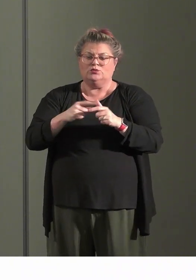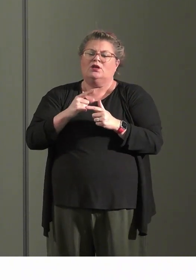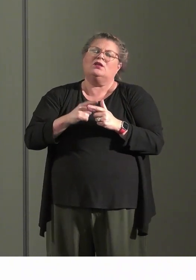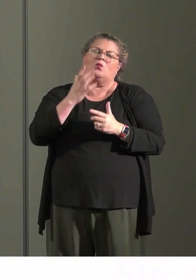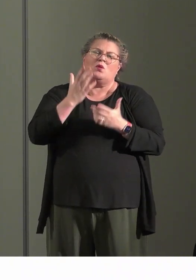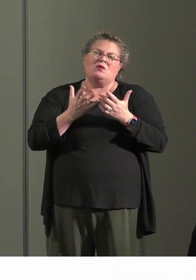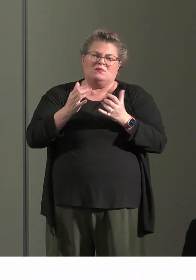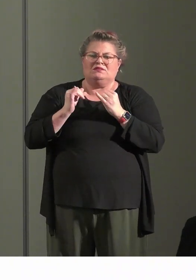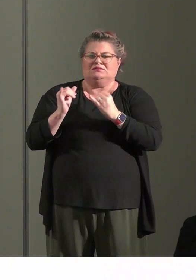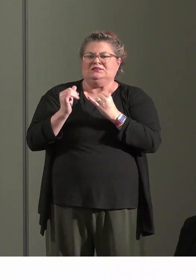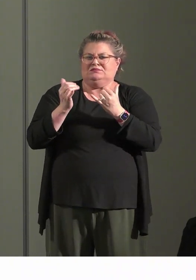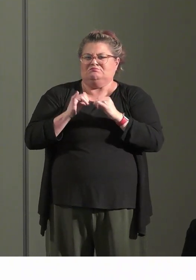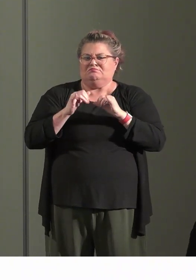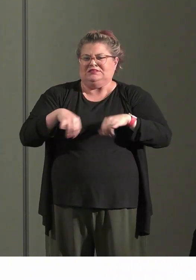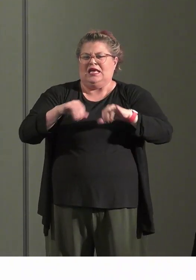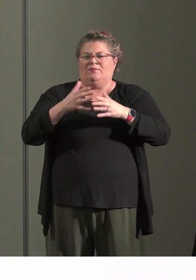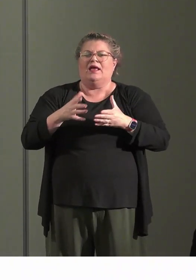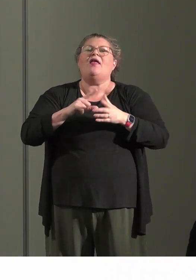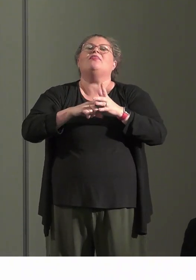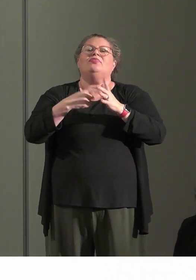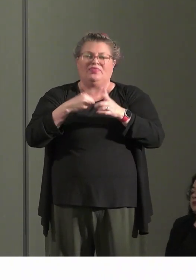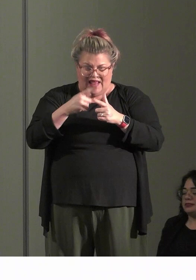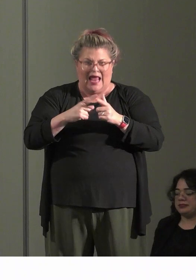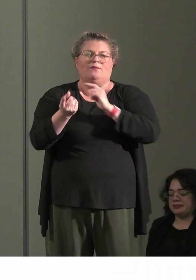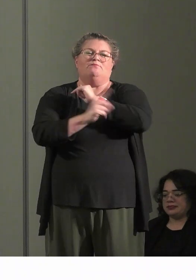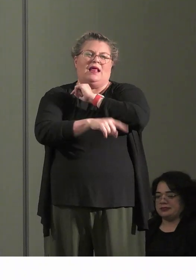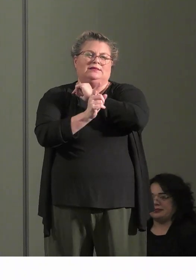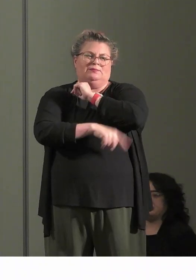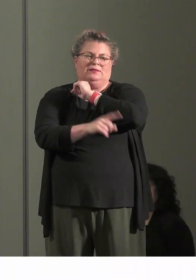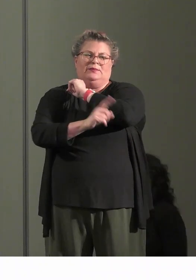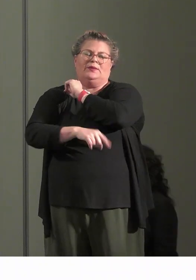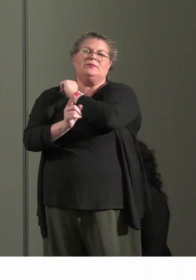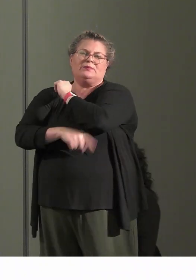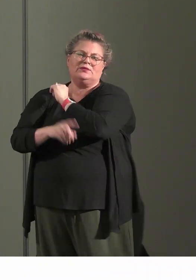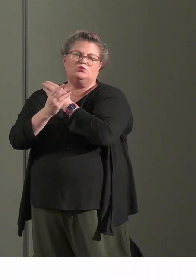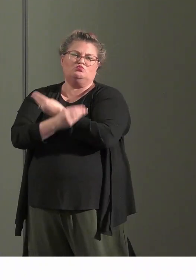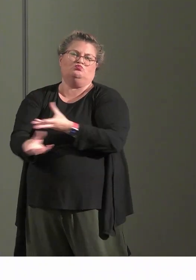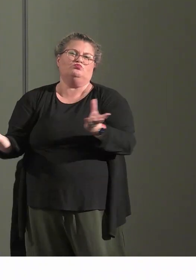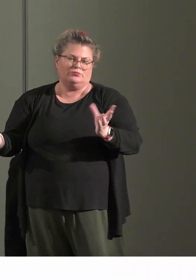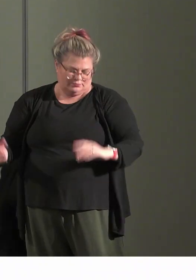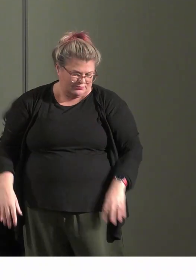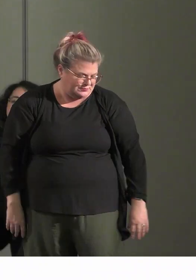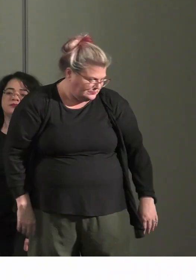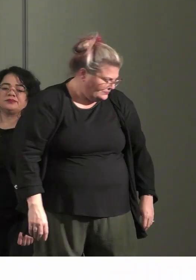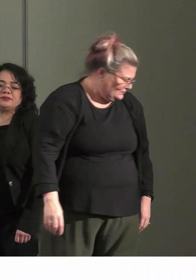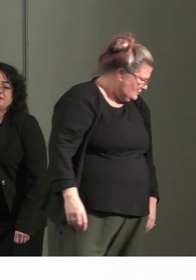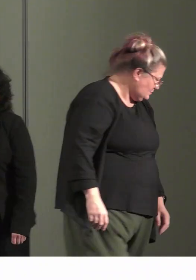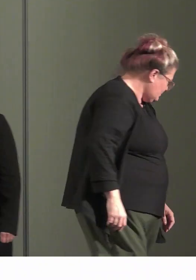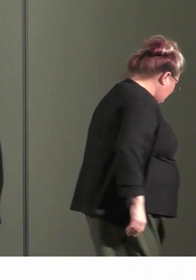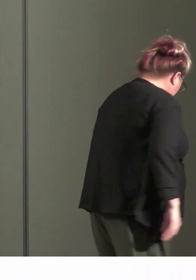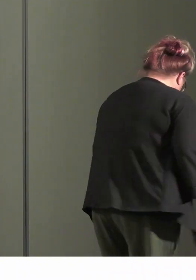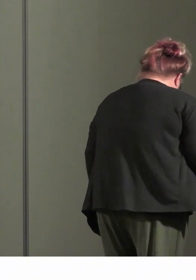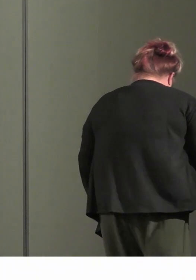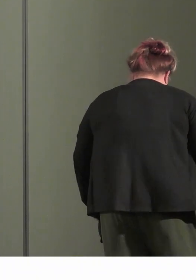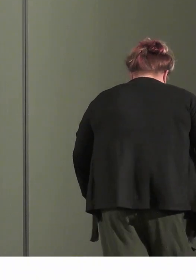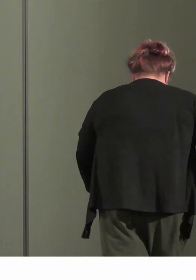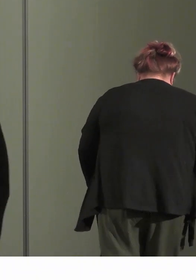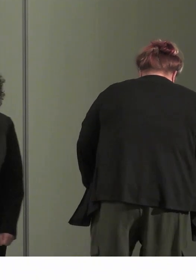sort of thing penalties will be imposed on them >> DAVE: You both indicated you have familiarities